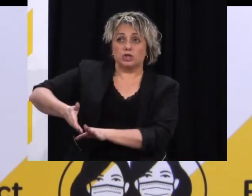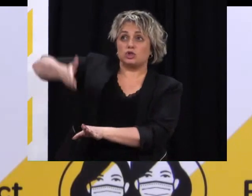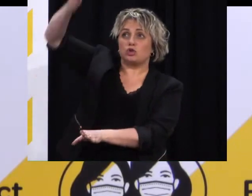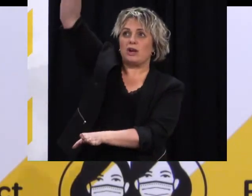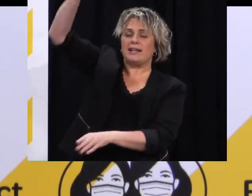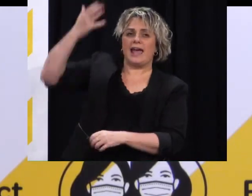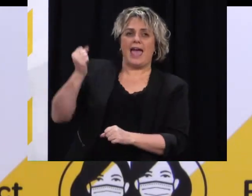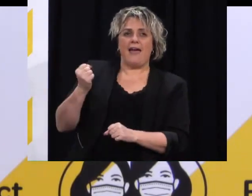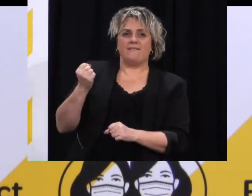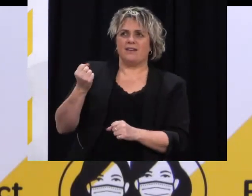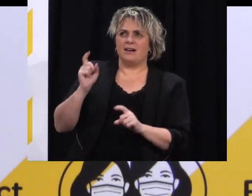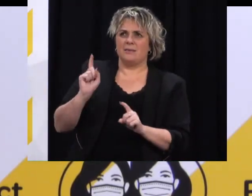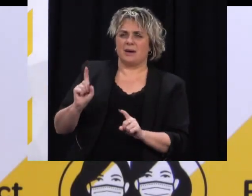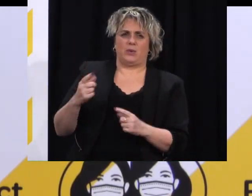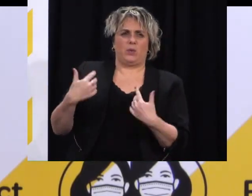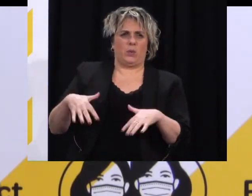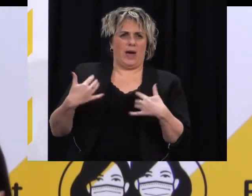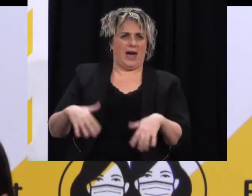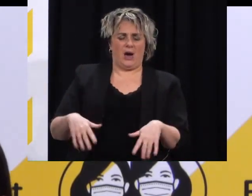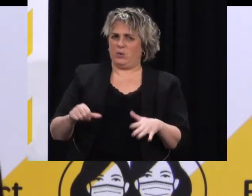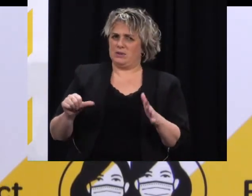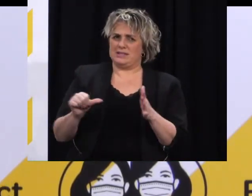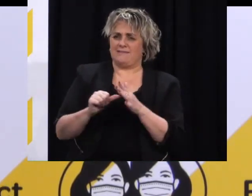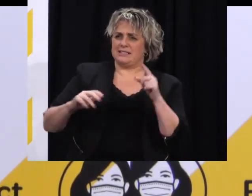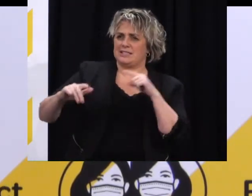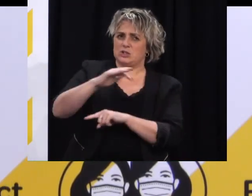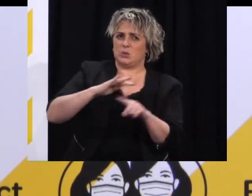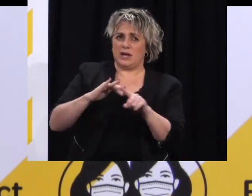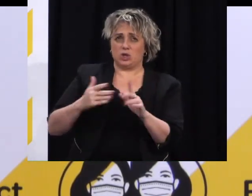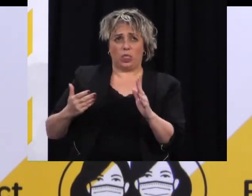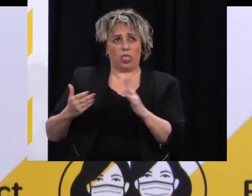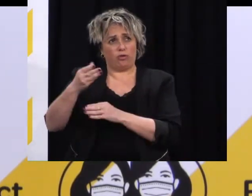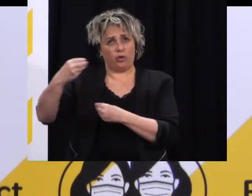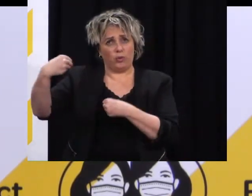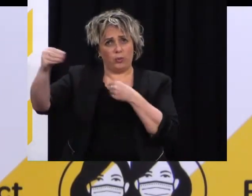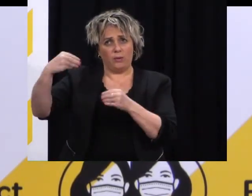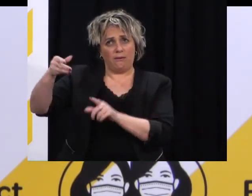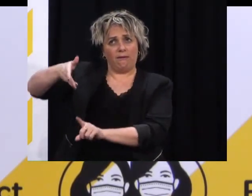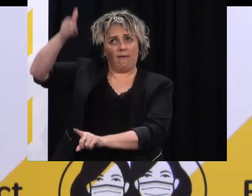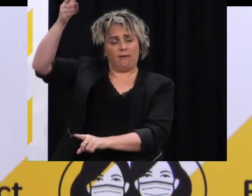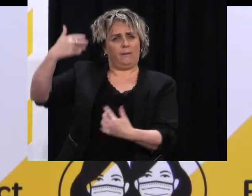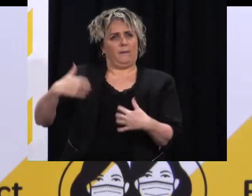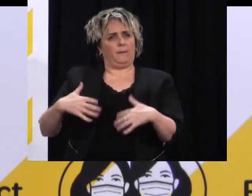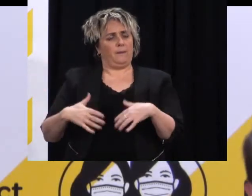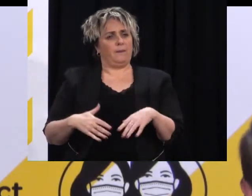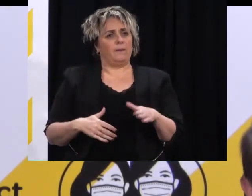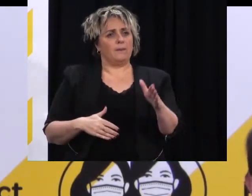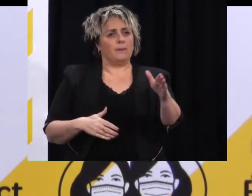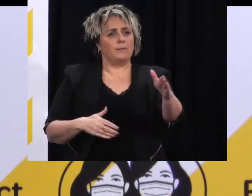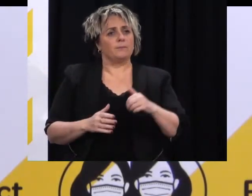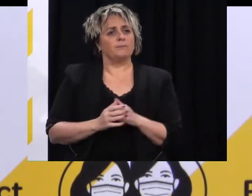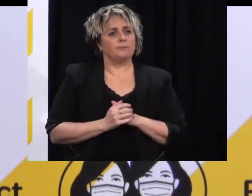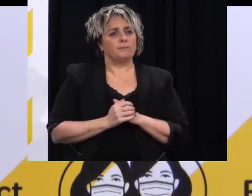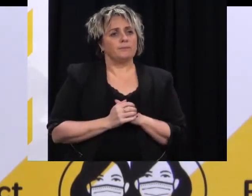you know - and the air with, you know, screens in place. So